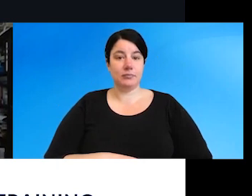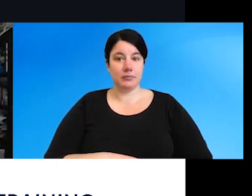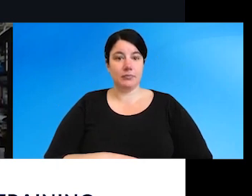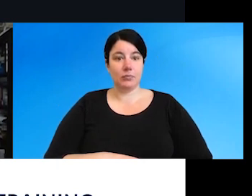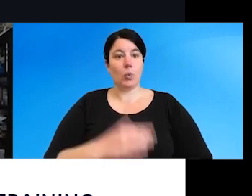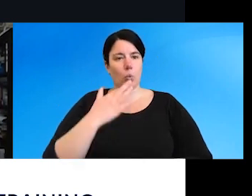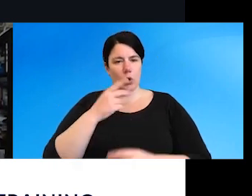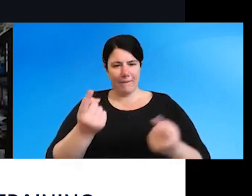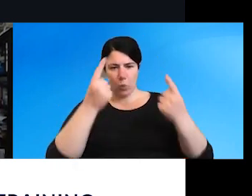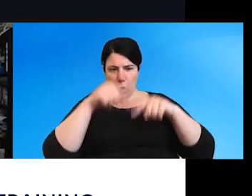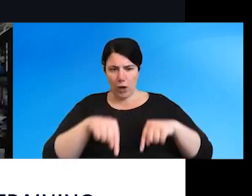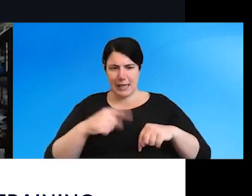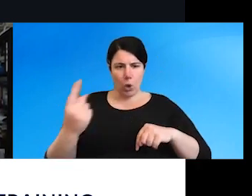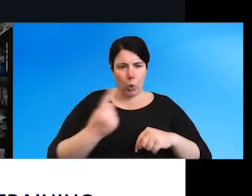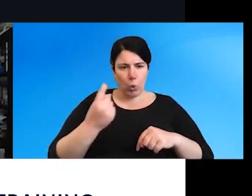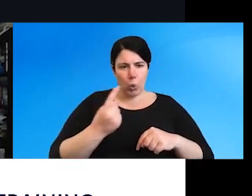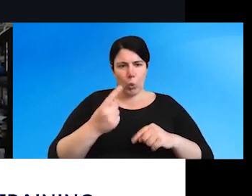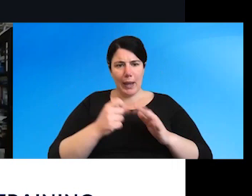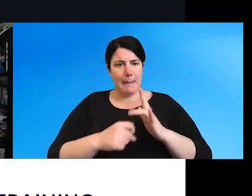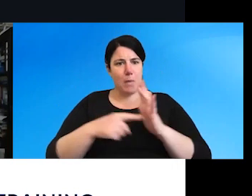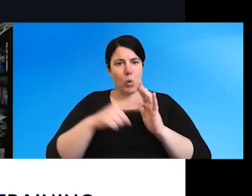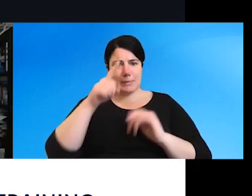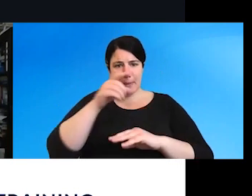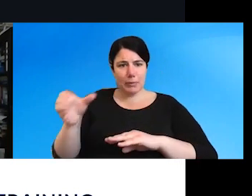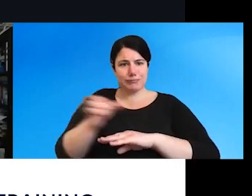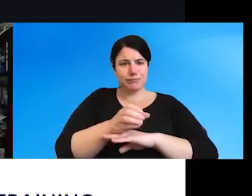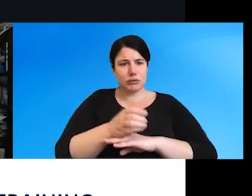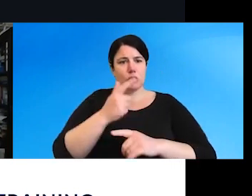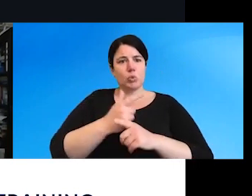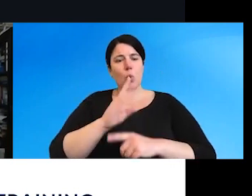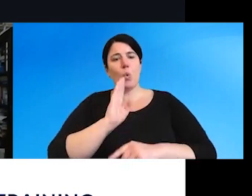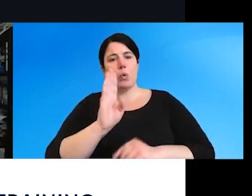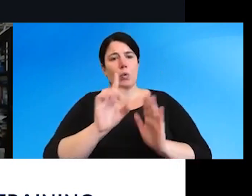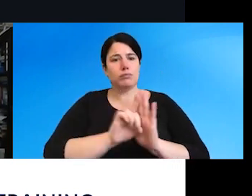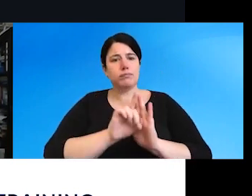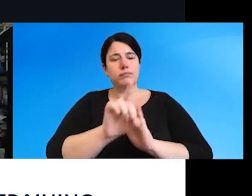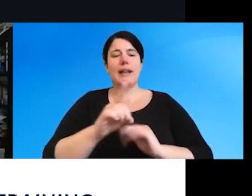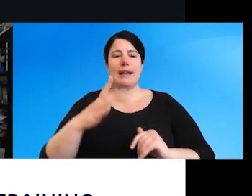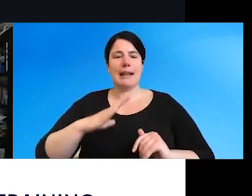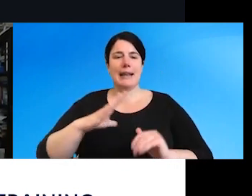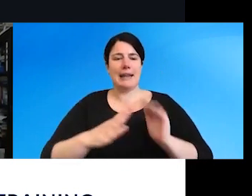those key spokespeople, you need to do some sort of media training with them.